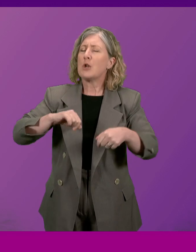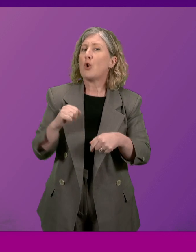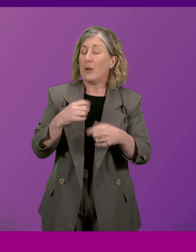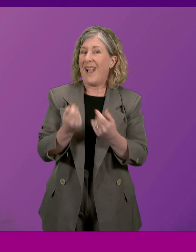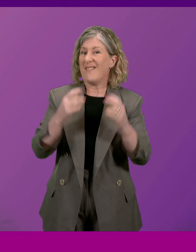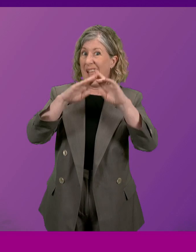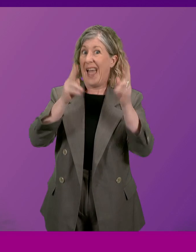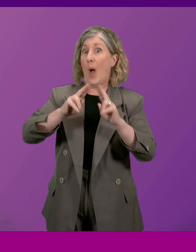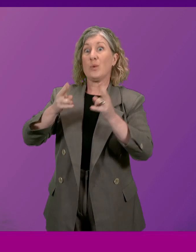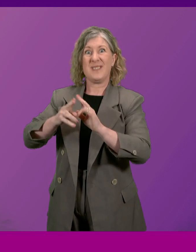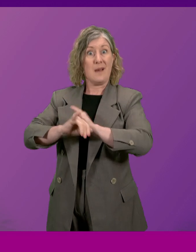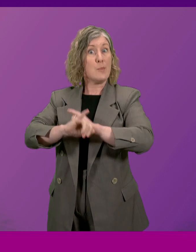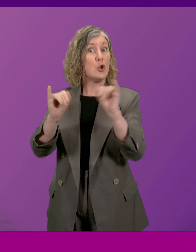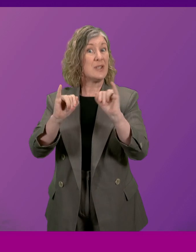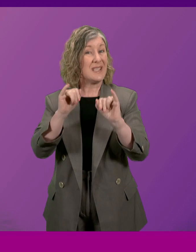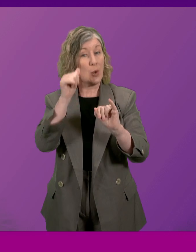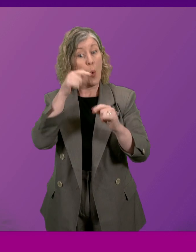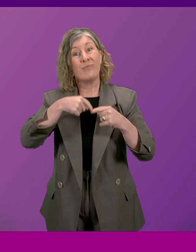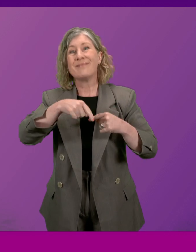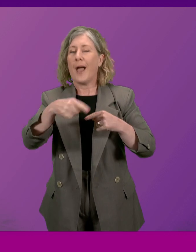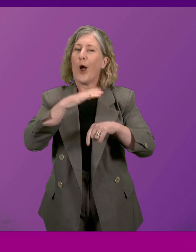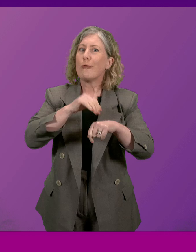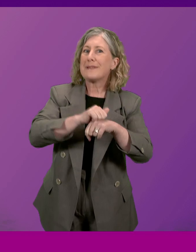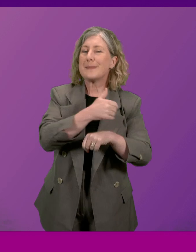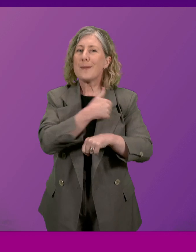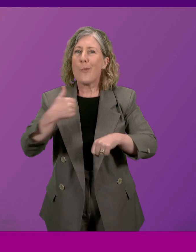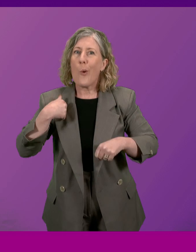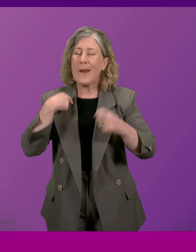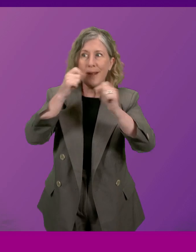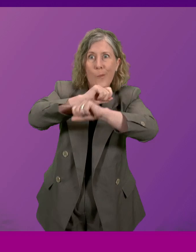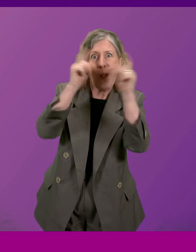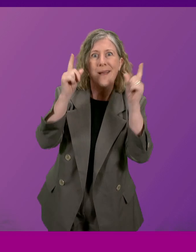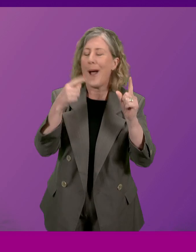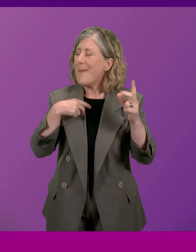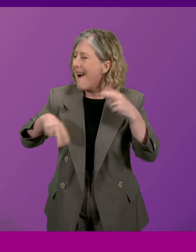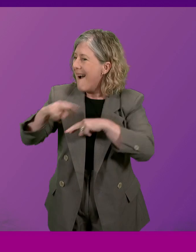wake up this Christmas morning to see the joy on our loved ones’ faces, this year a record number